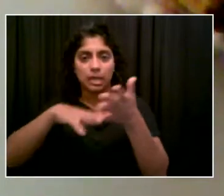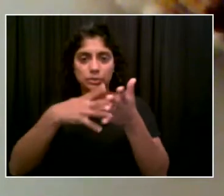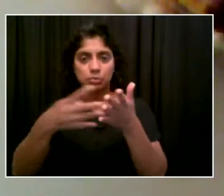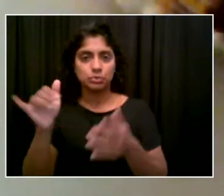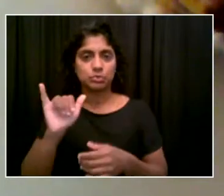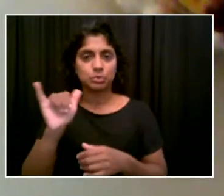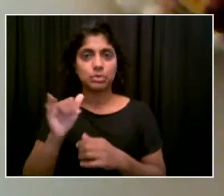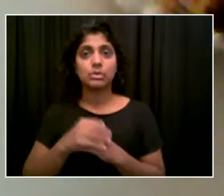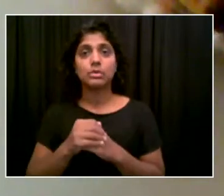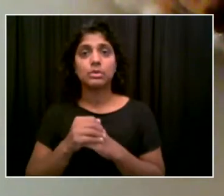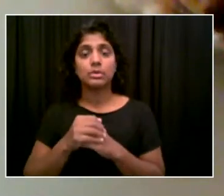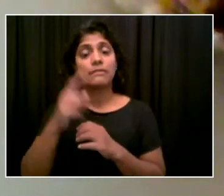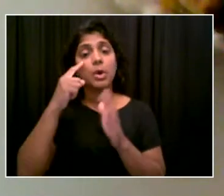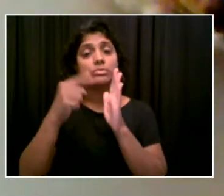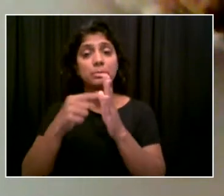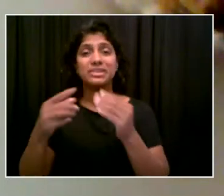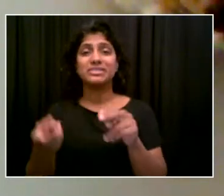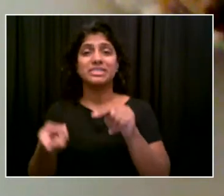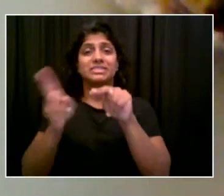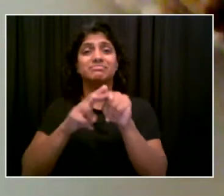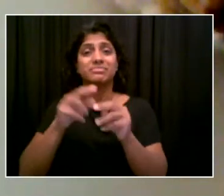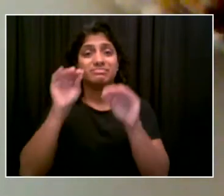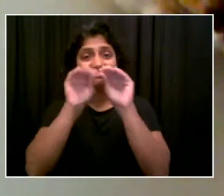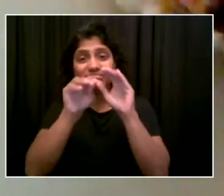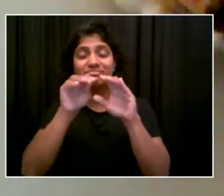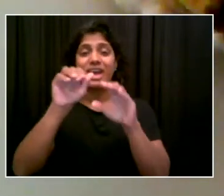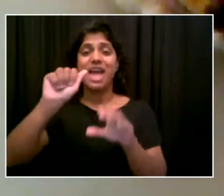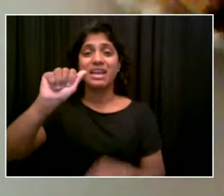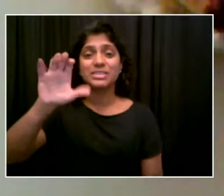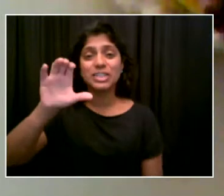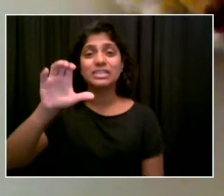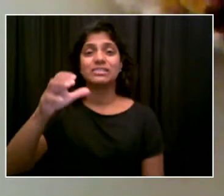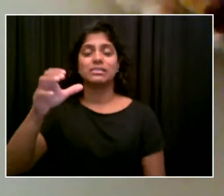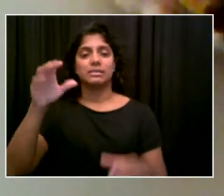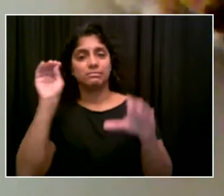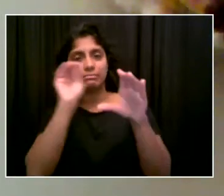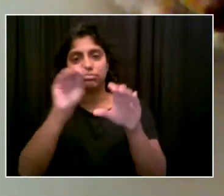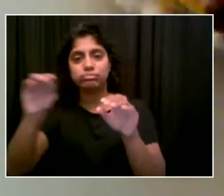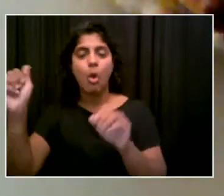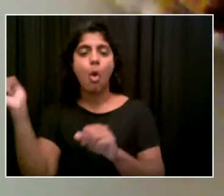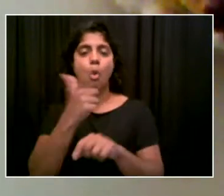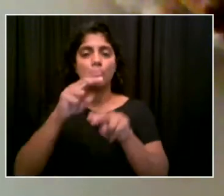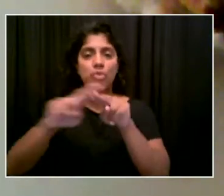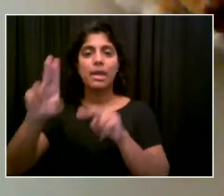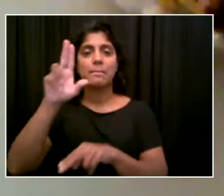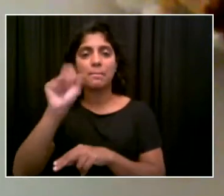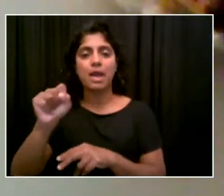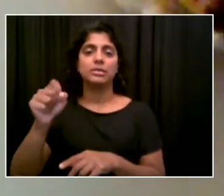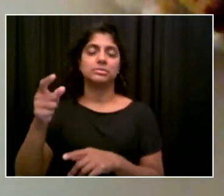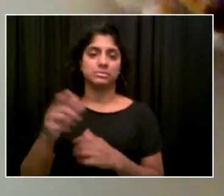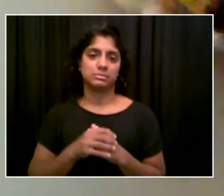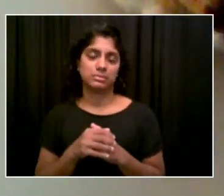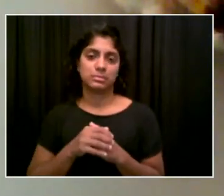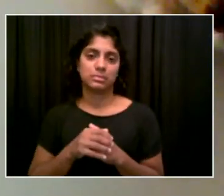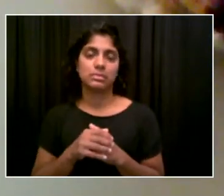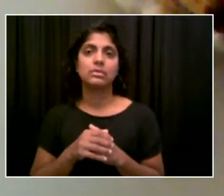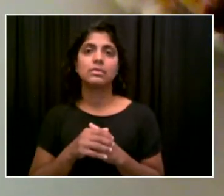WORRY ABOUT IT. AIR CONDITIONING,